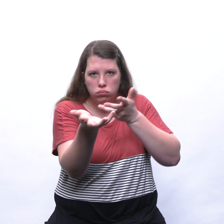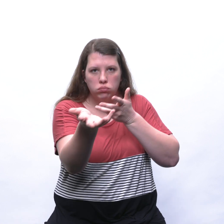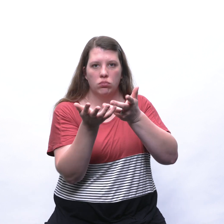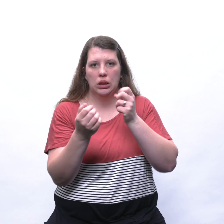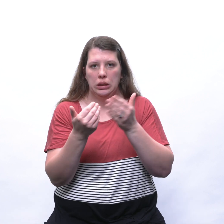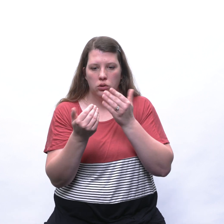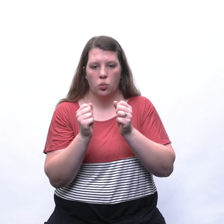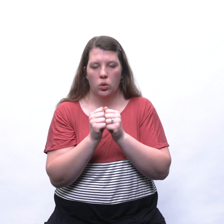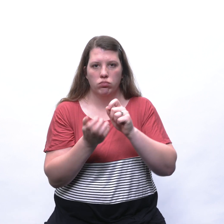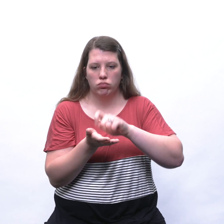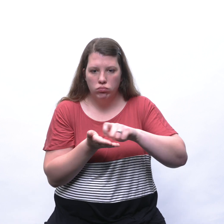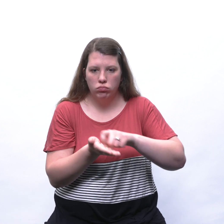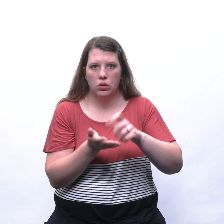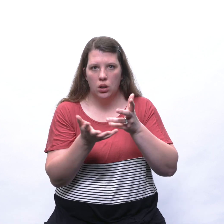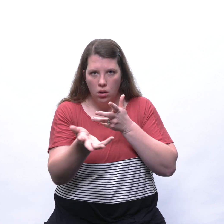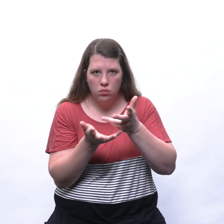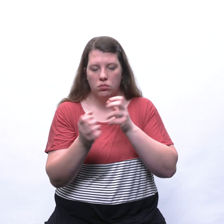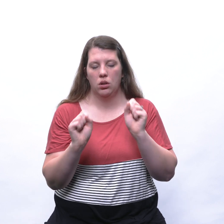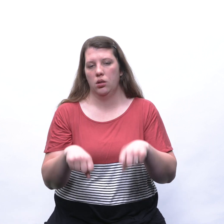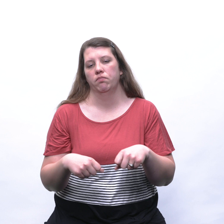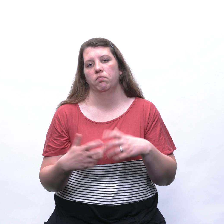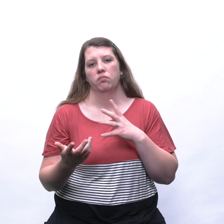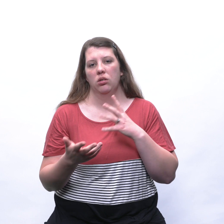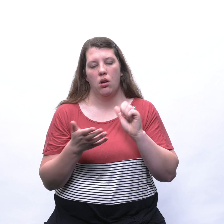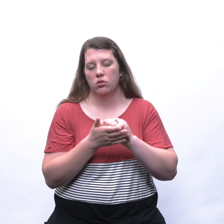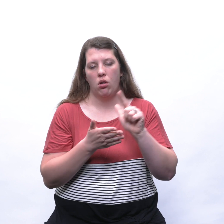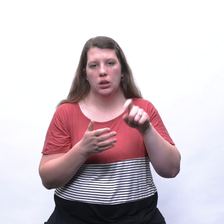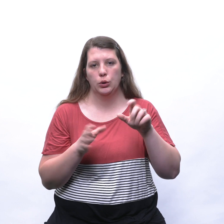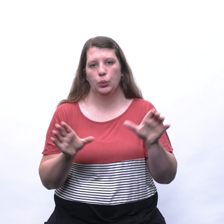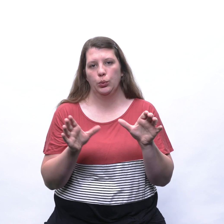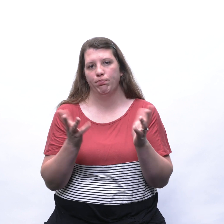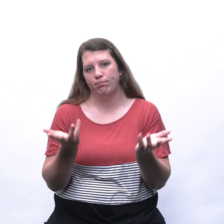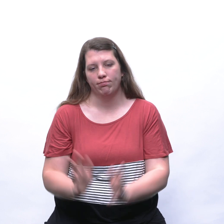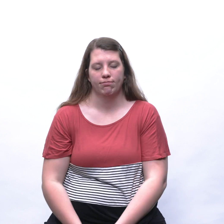and to look people in the eyes and to reduce the amount of writing back and forth